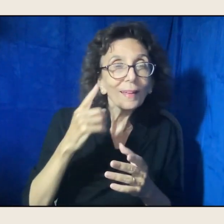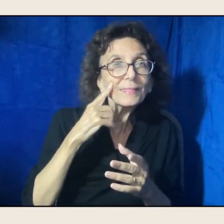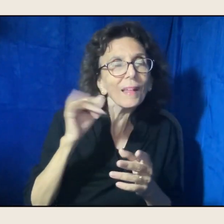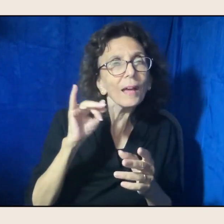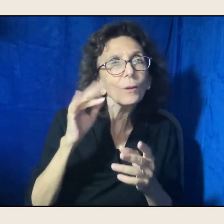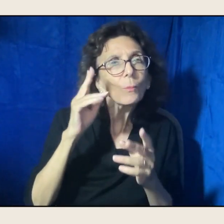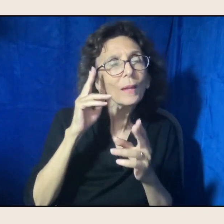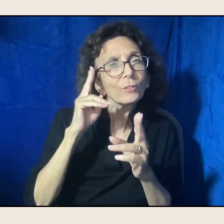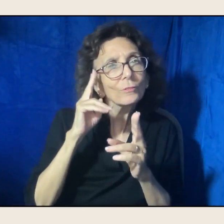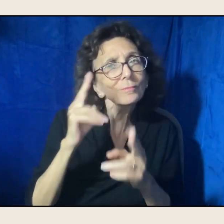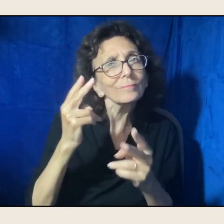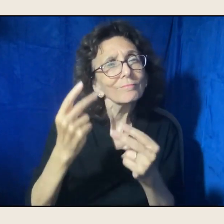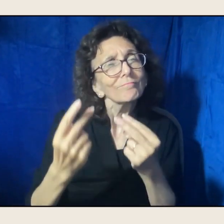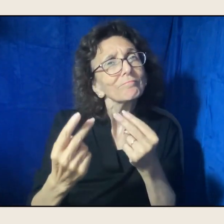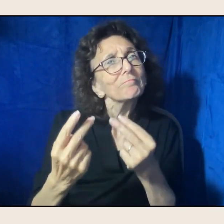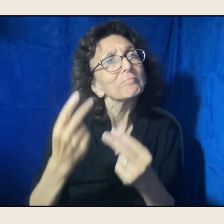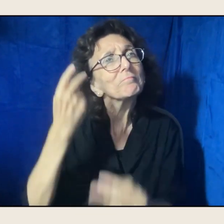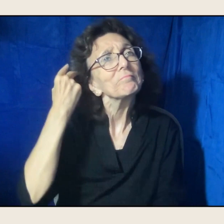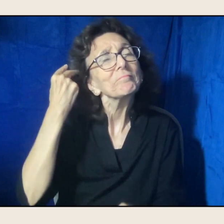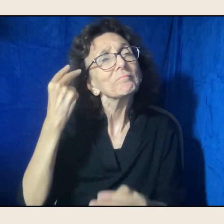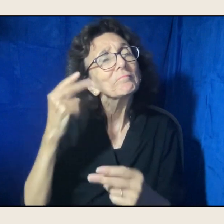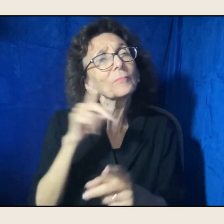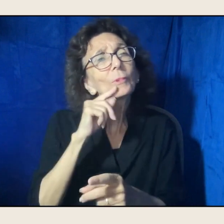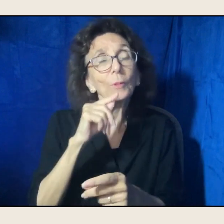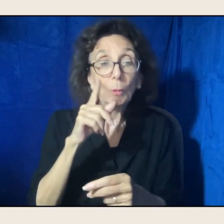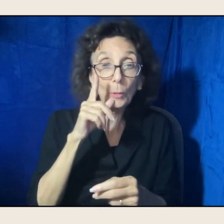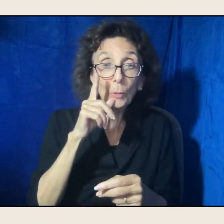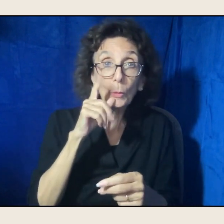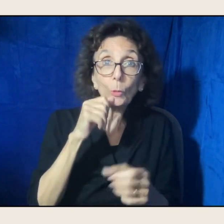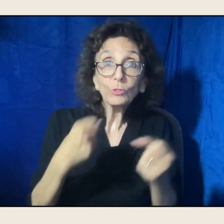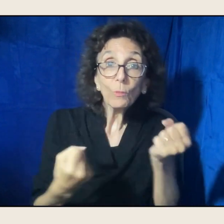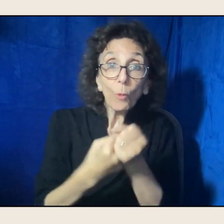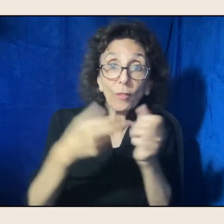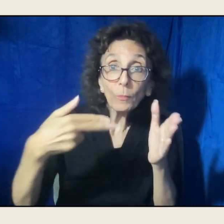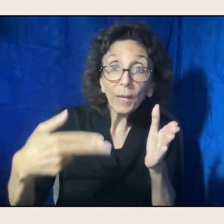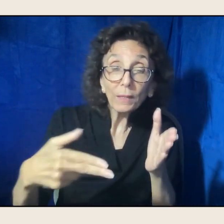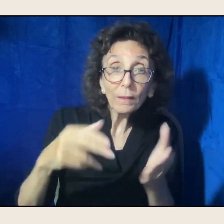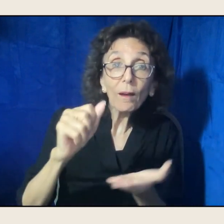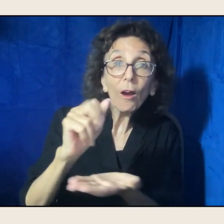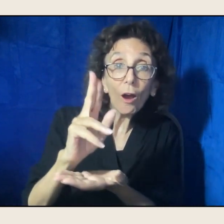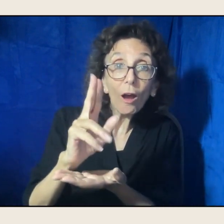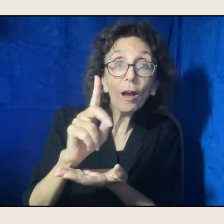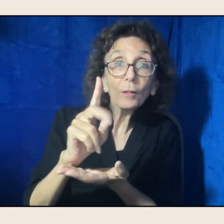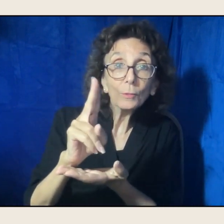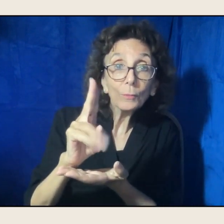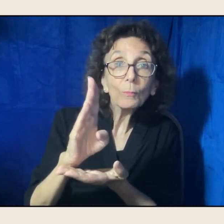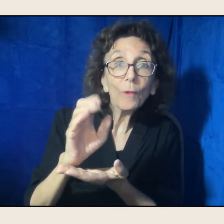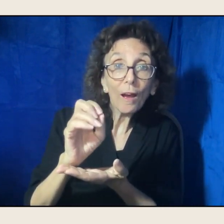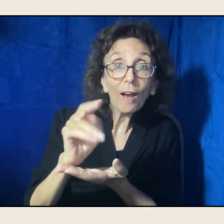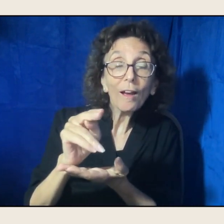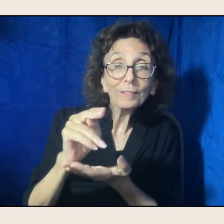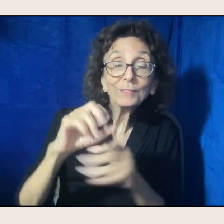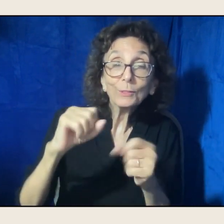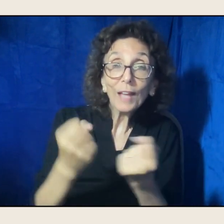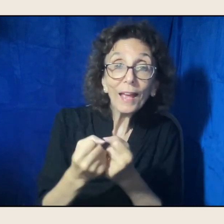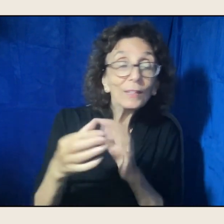sponsored by the Audubon Society in partnership with local businesses and artists, many of whom are local,